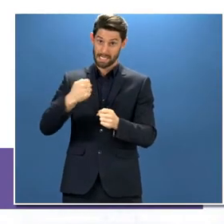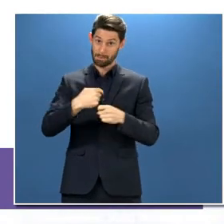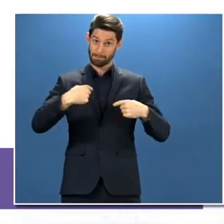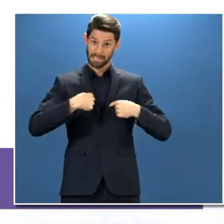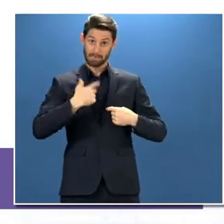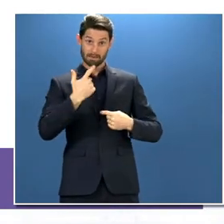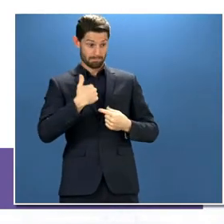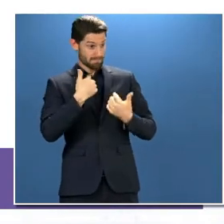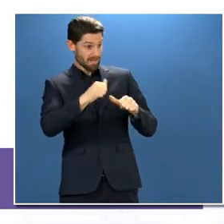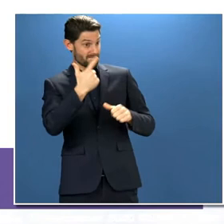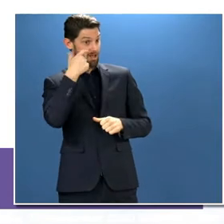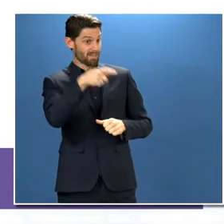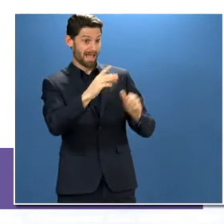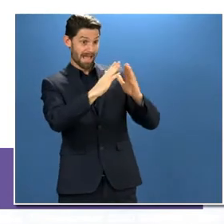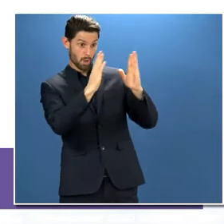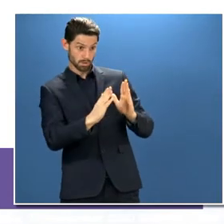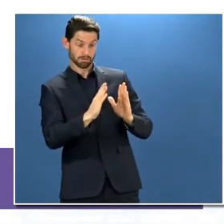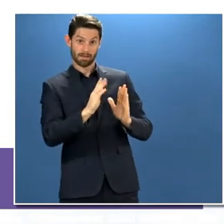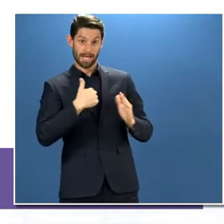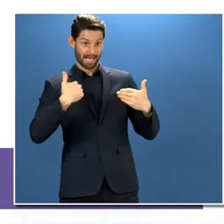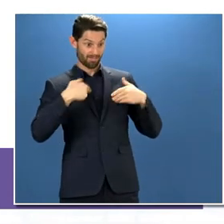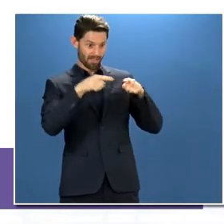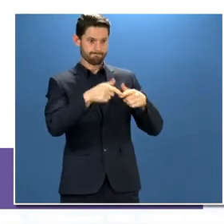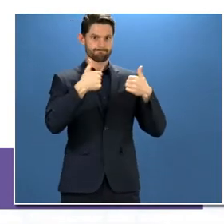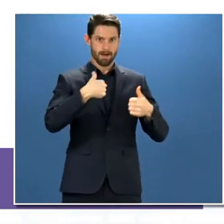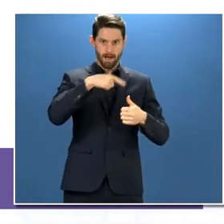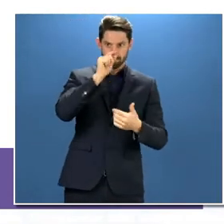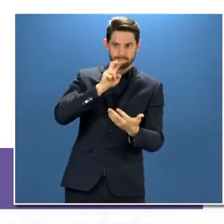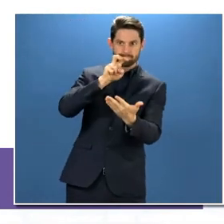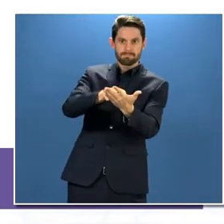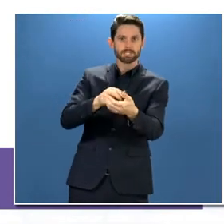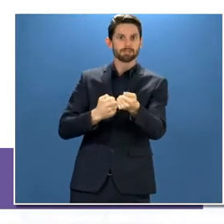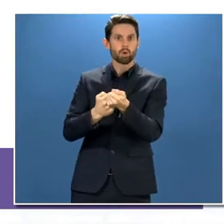necessary support services to come to where I live, and there can be a